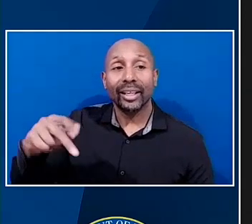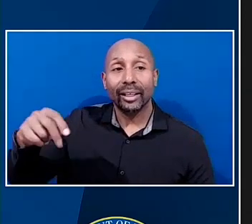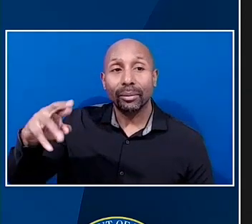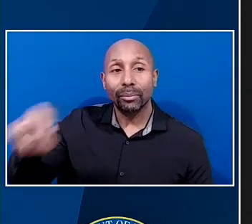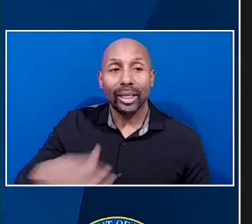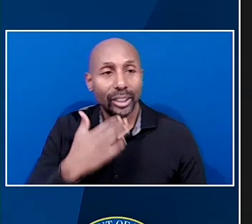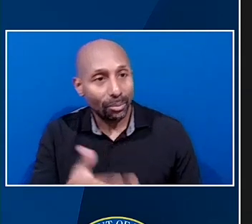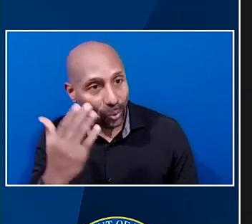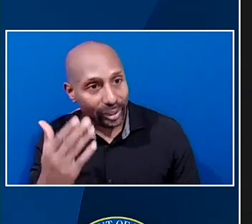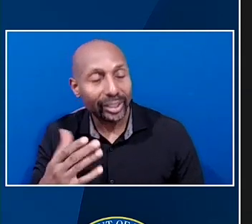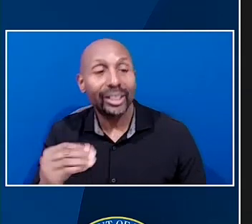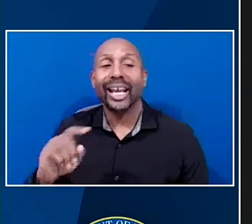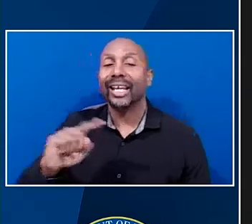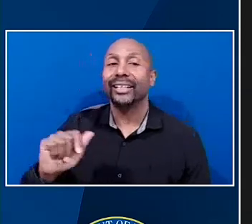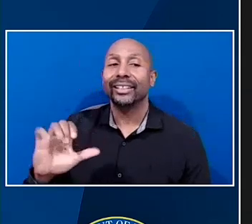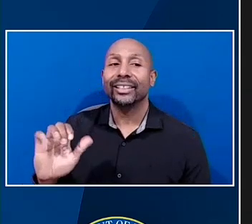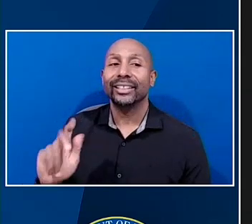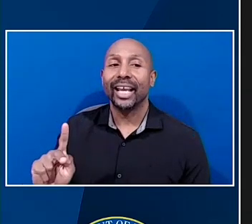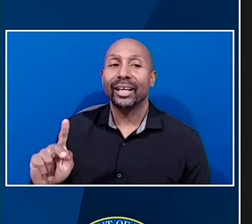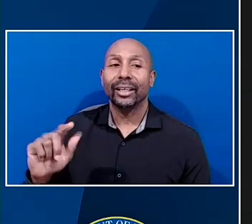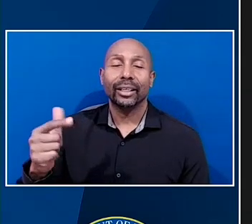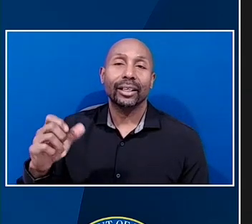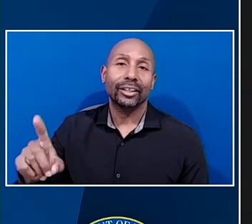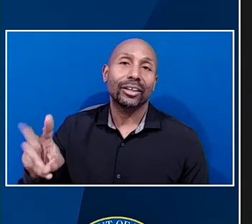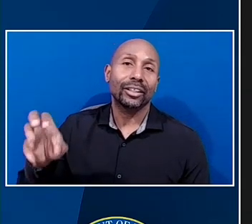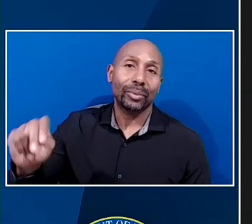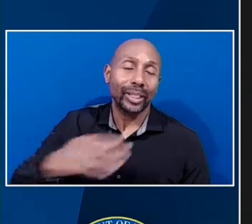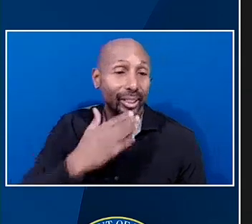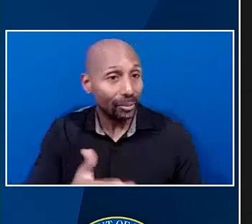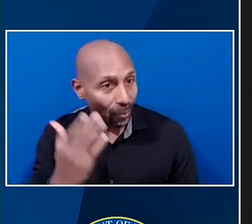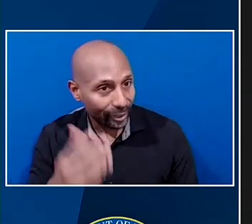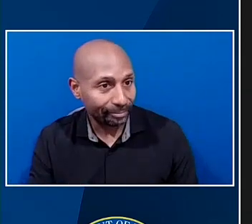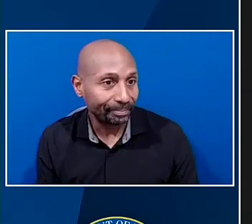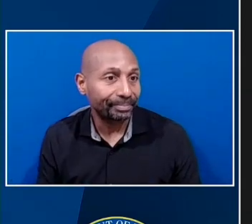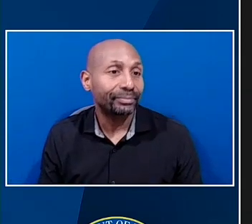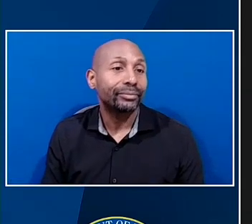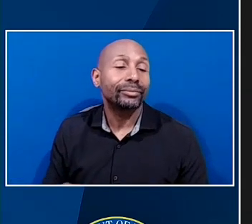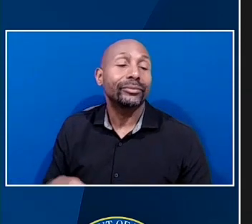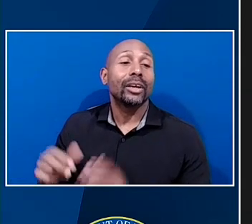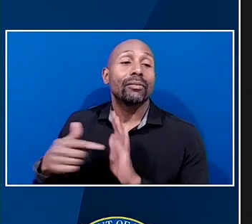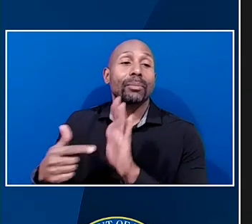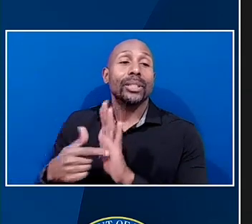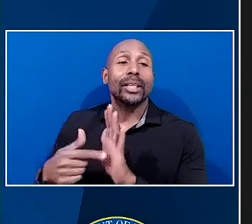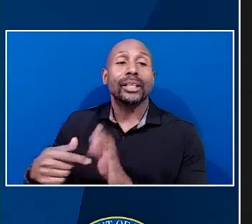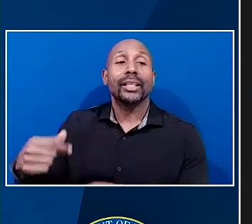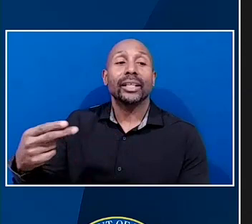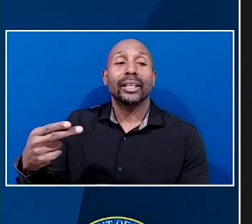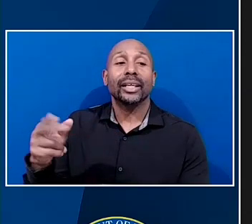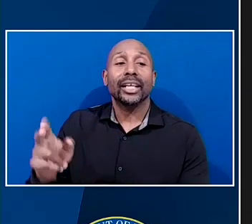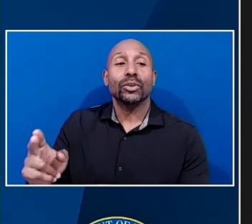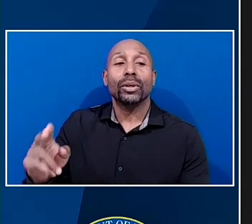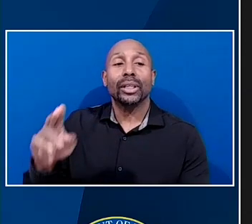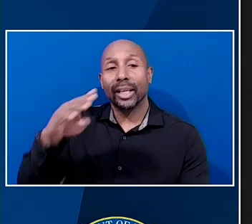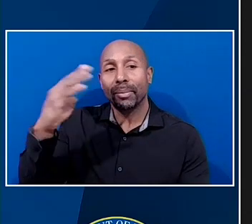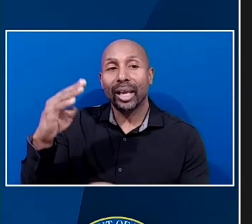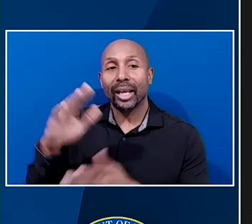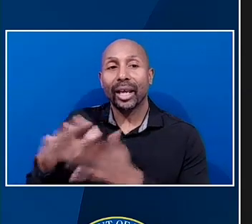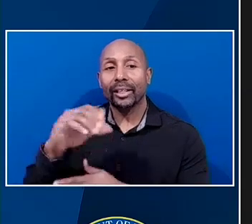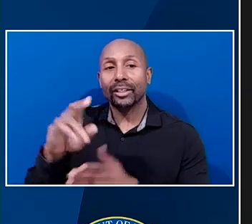Good morning. Representing historically Black colleges and universities, tribal colleges and universities, and minority serving